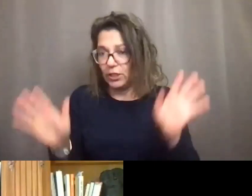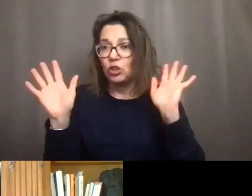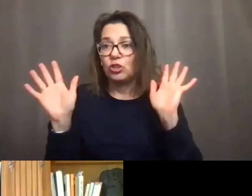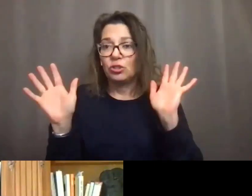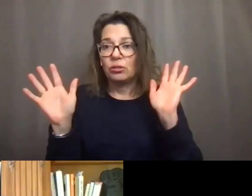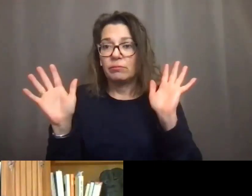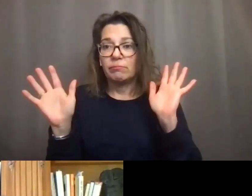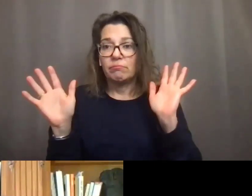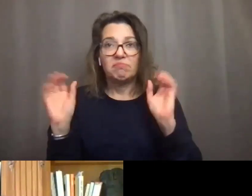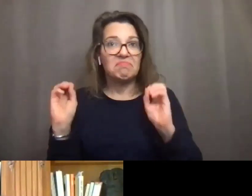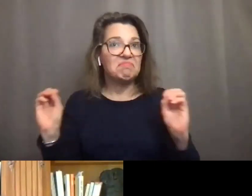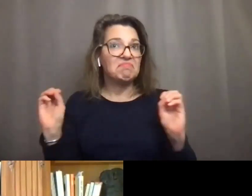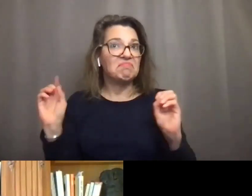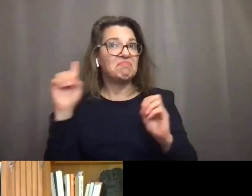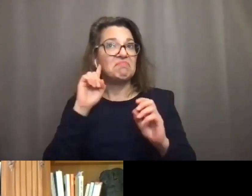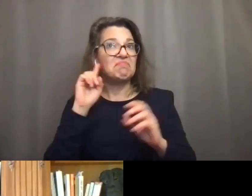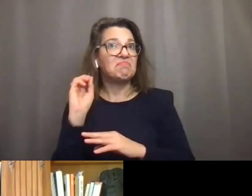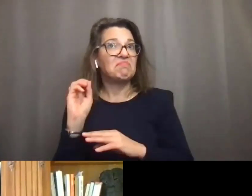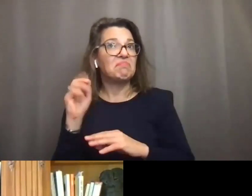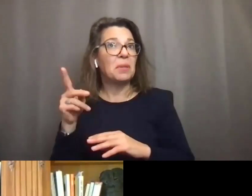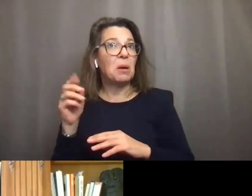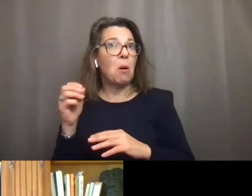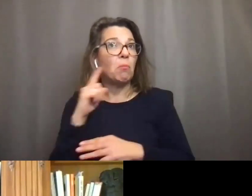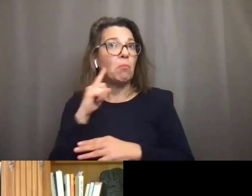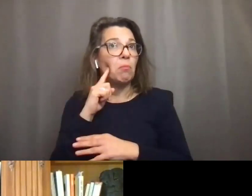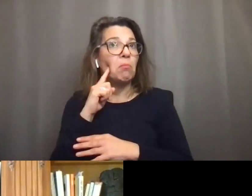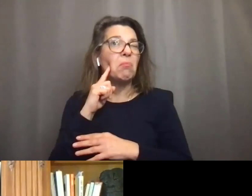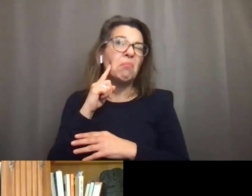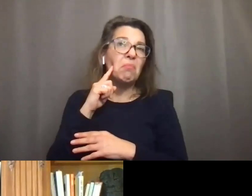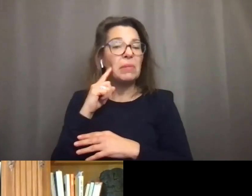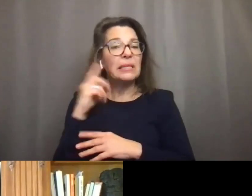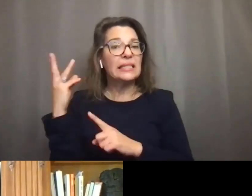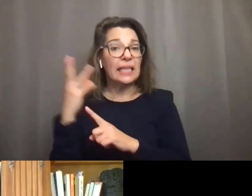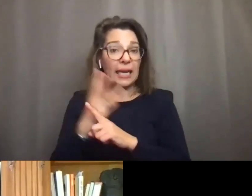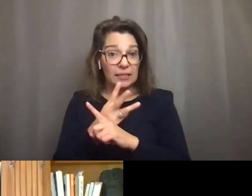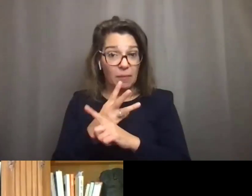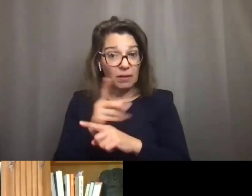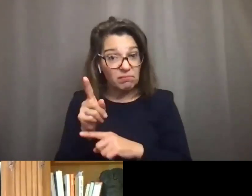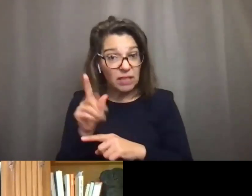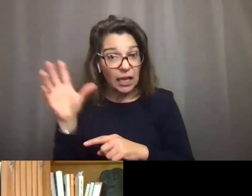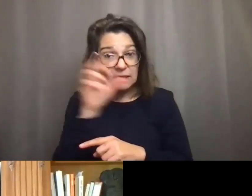And finally, I wanted to tell you that about the NIH anti-harassment policy.